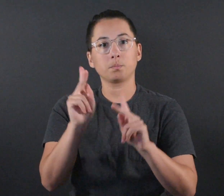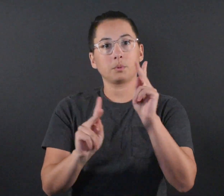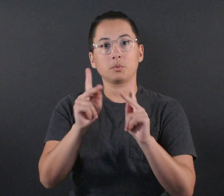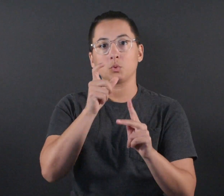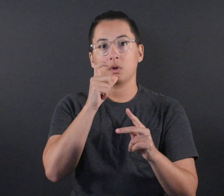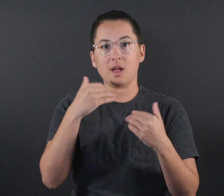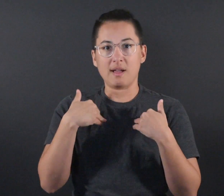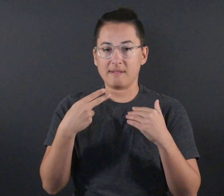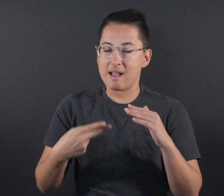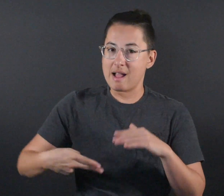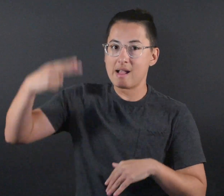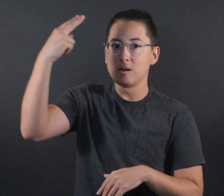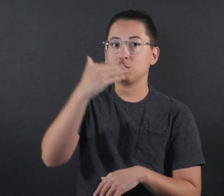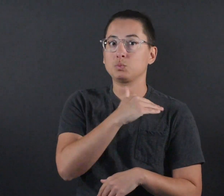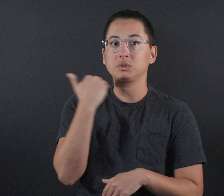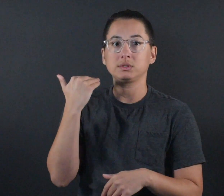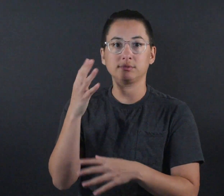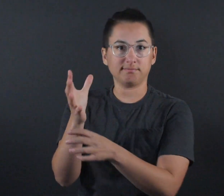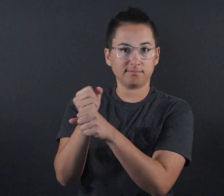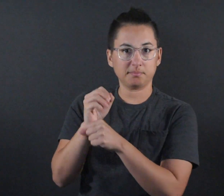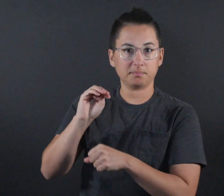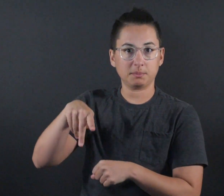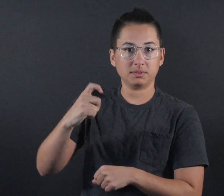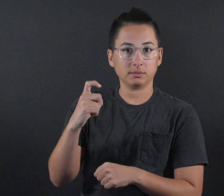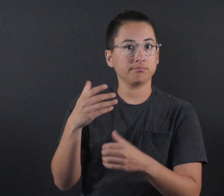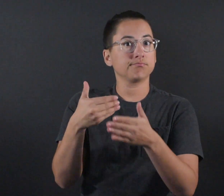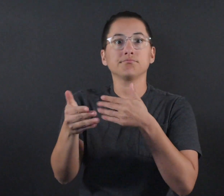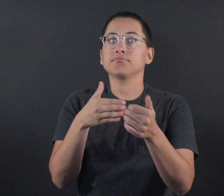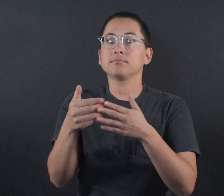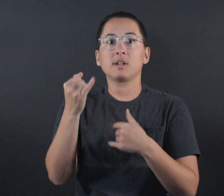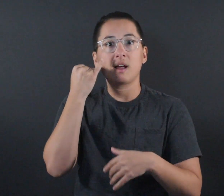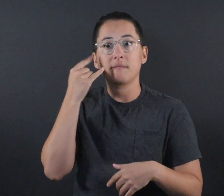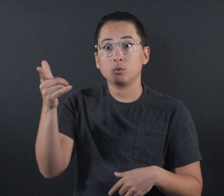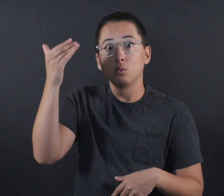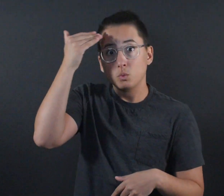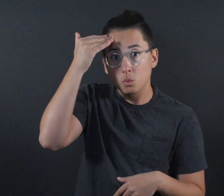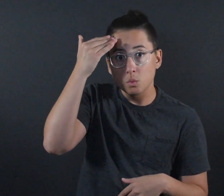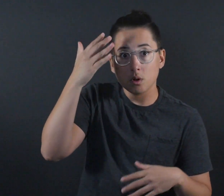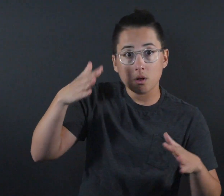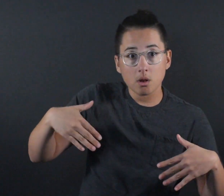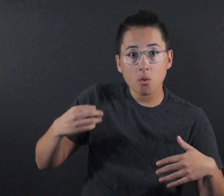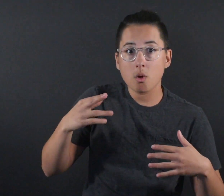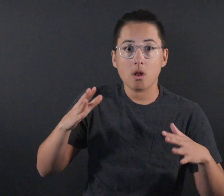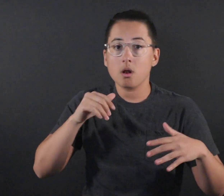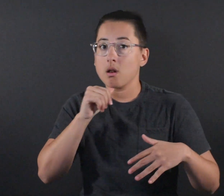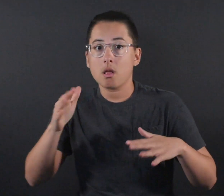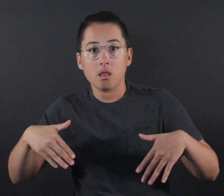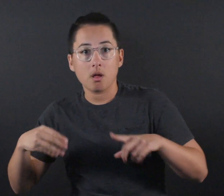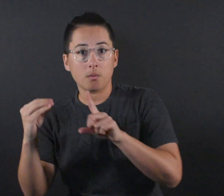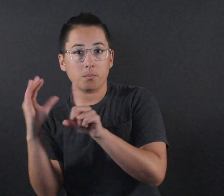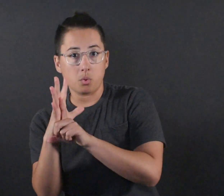Provide vaccine to people who are at the highest risk for MPX, even if they don't know if they